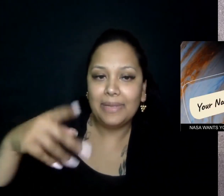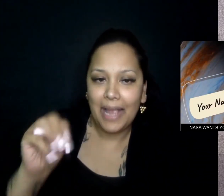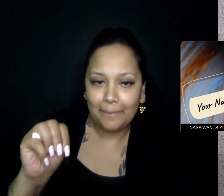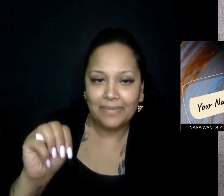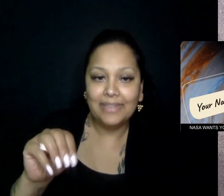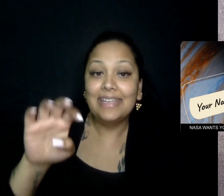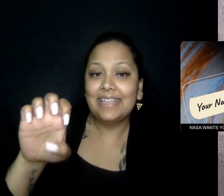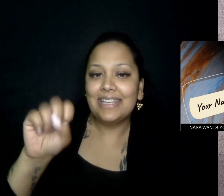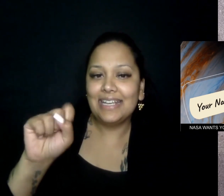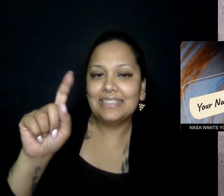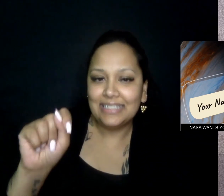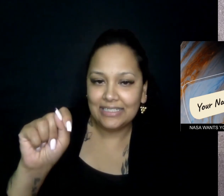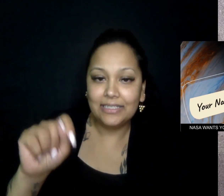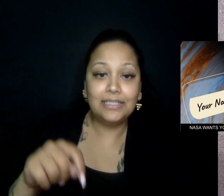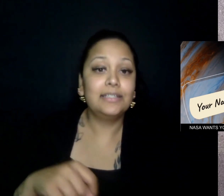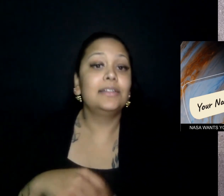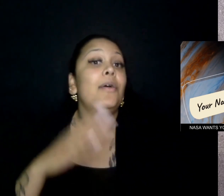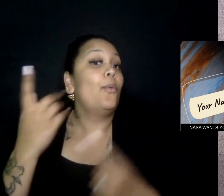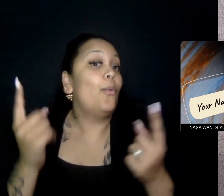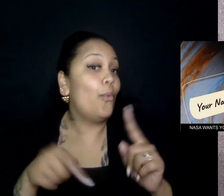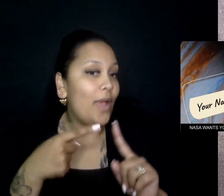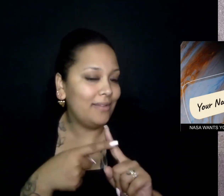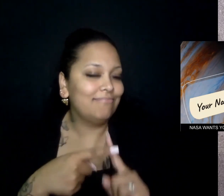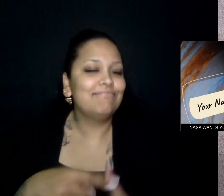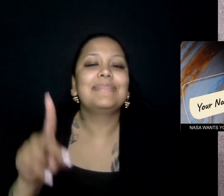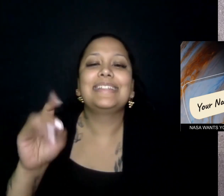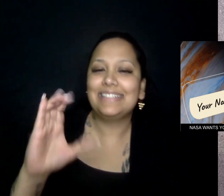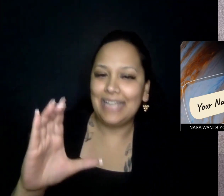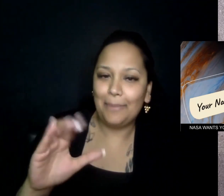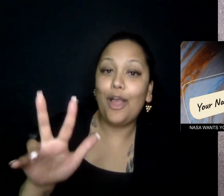Standard Time on December 31st, 2023